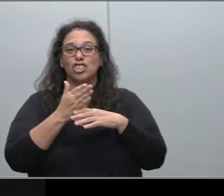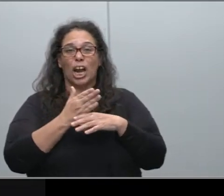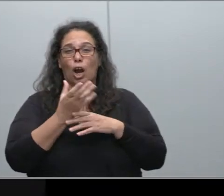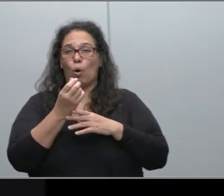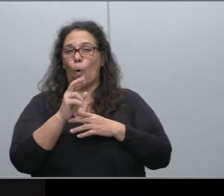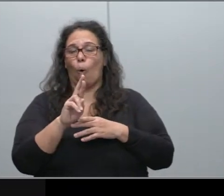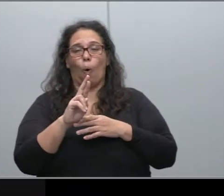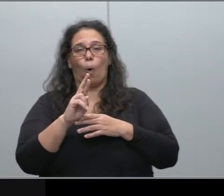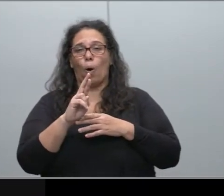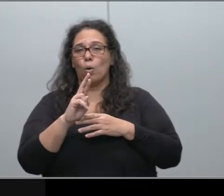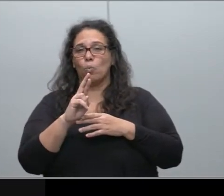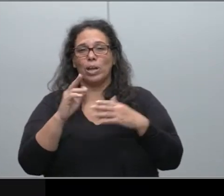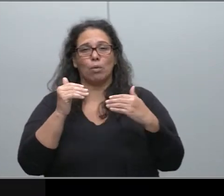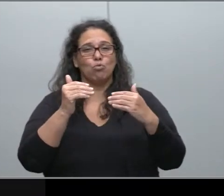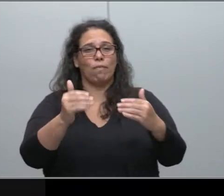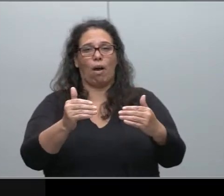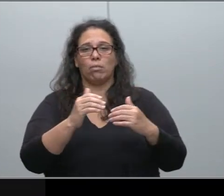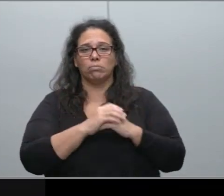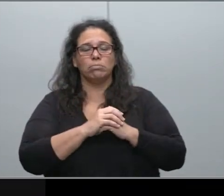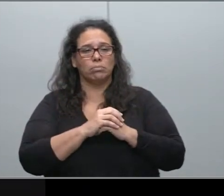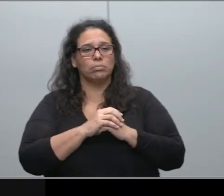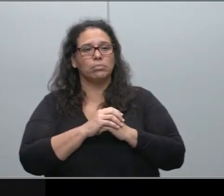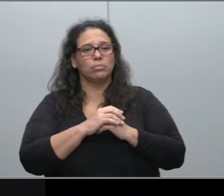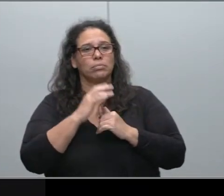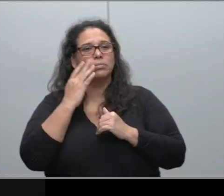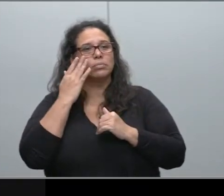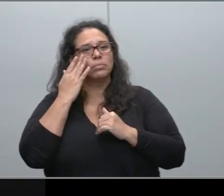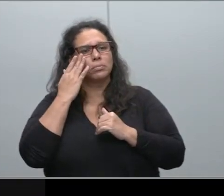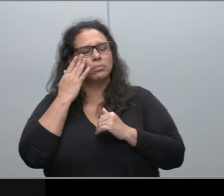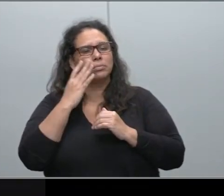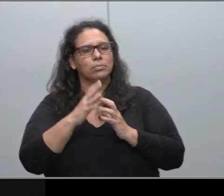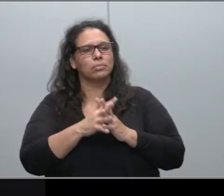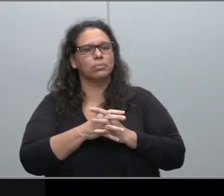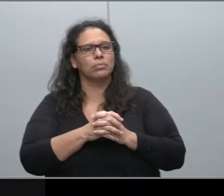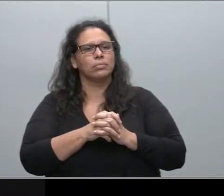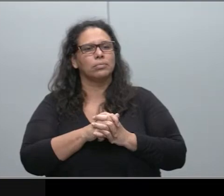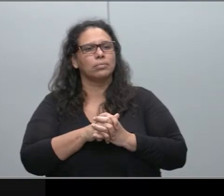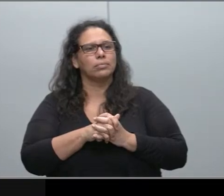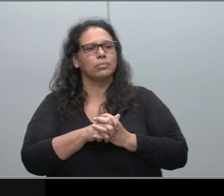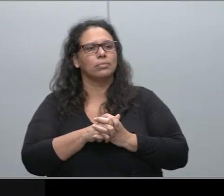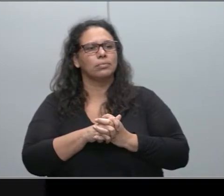And I'll also provide everyone with the link to the YouTube feed